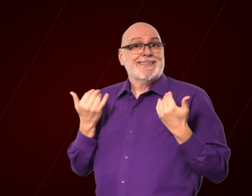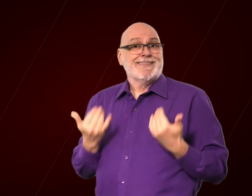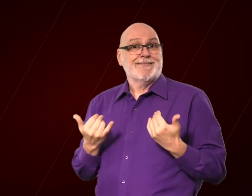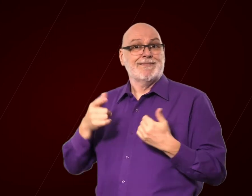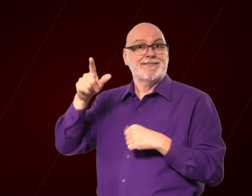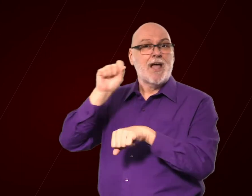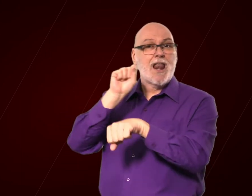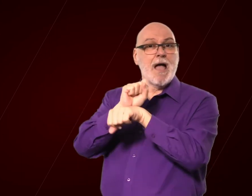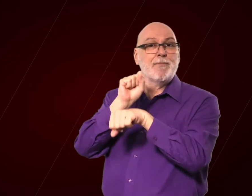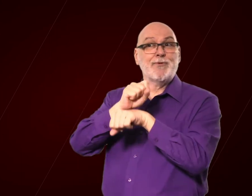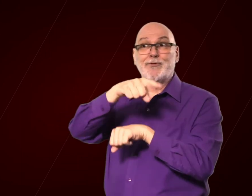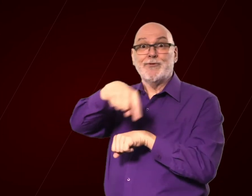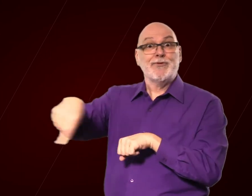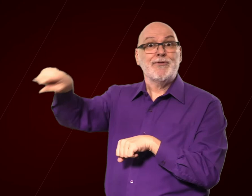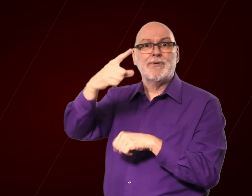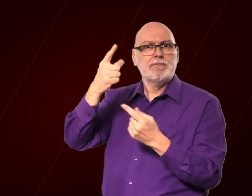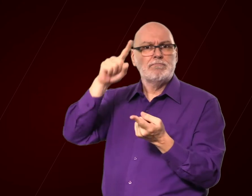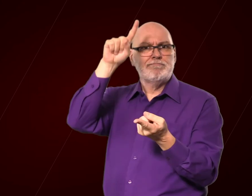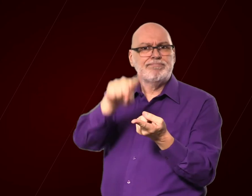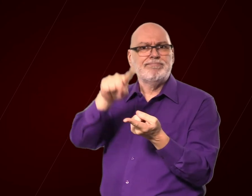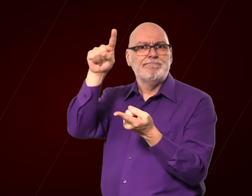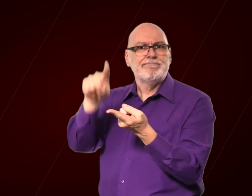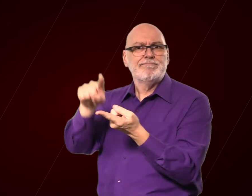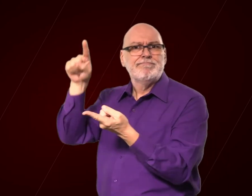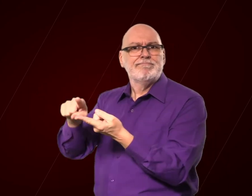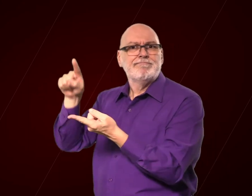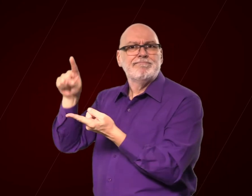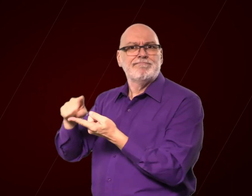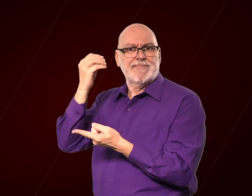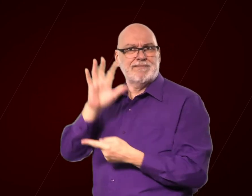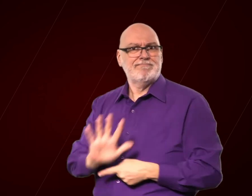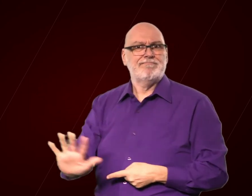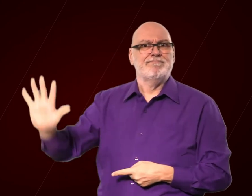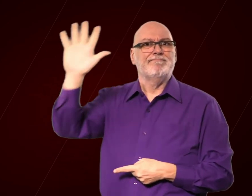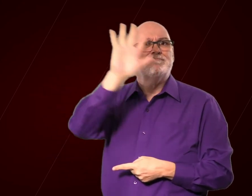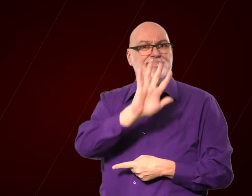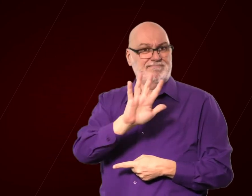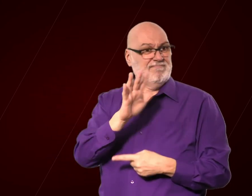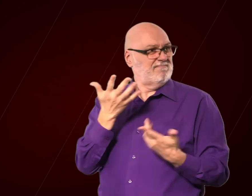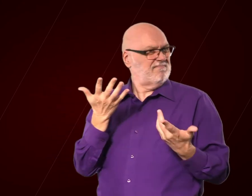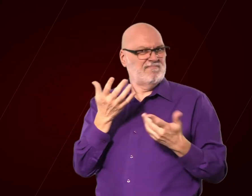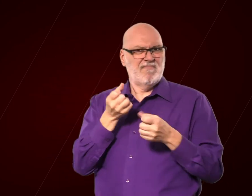Currently, there are labour shortages in Ontario from